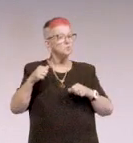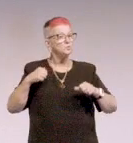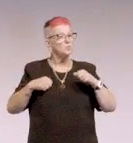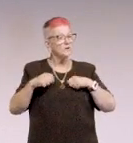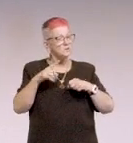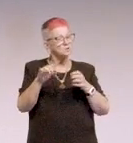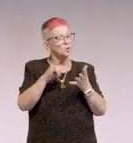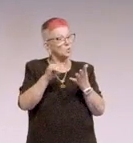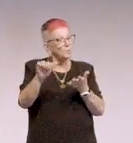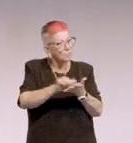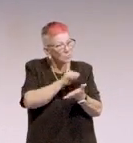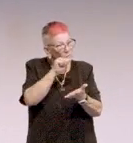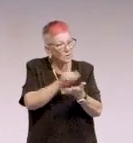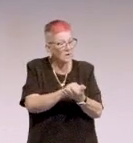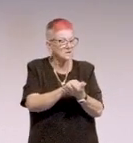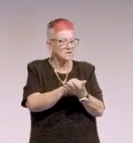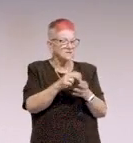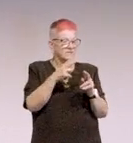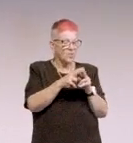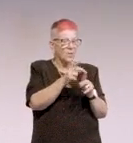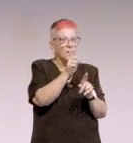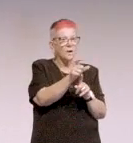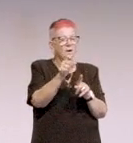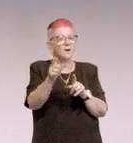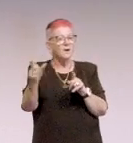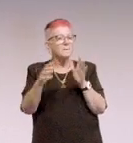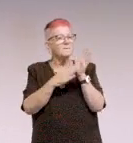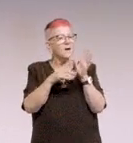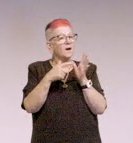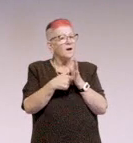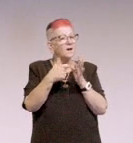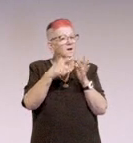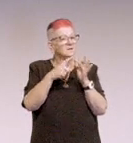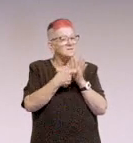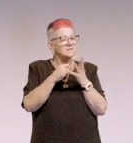semantic markers, so, as we said, if you are using the proper markers,